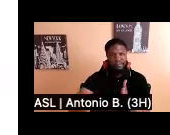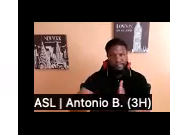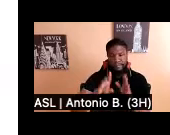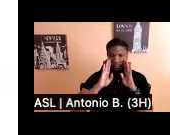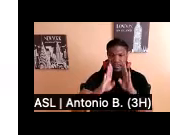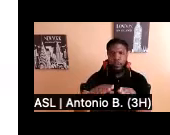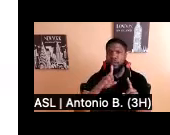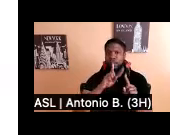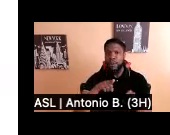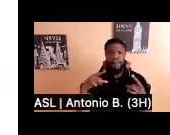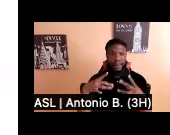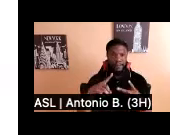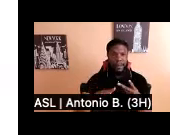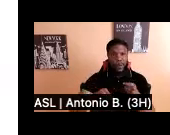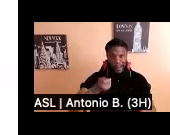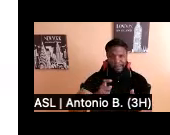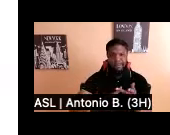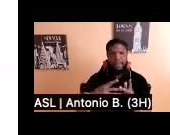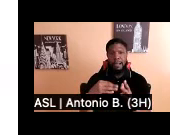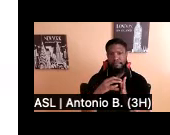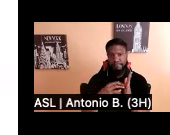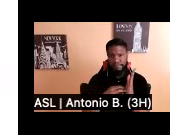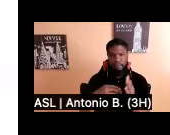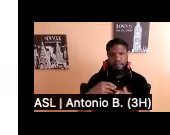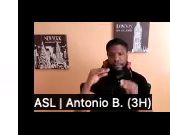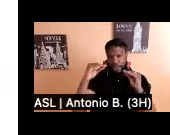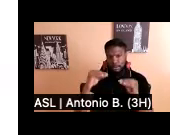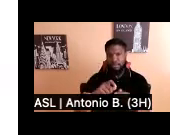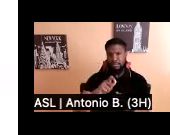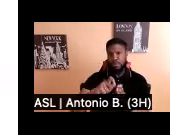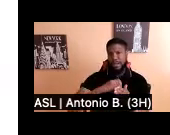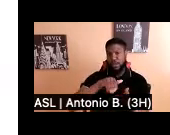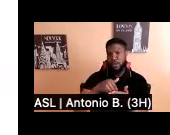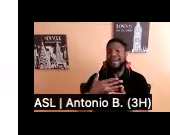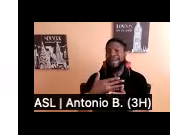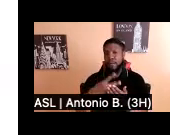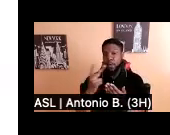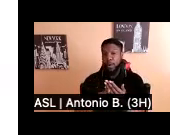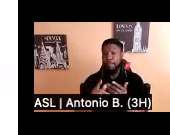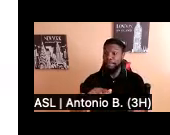revision, and composition pedagogy in writing centers and programs. So Laura... [Laura,